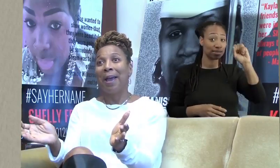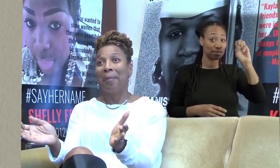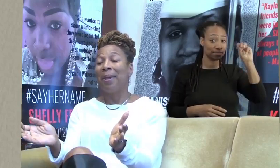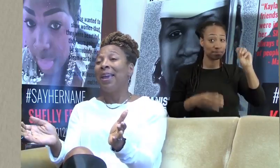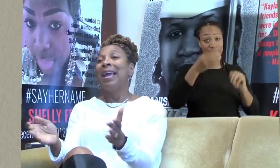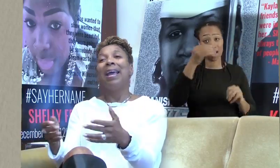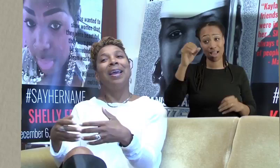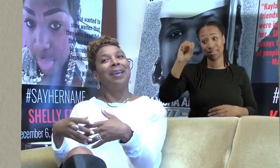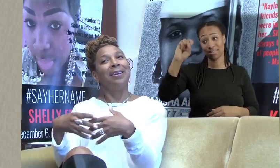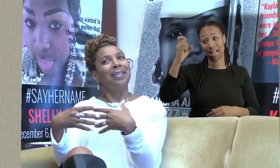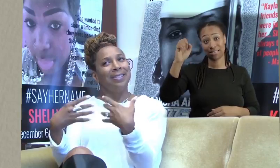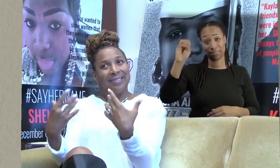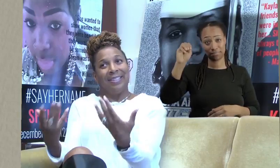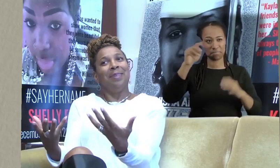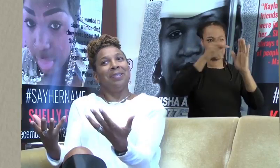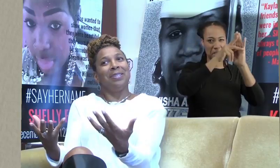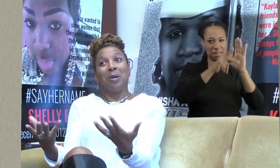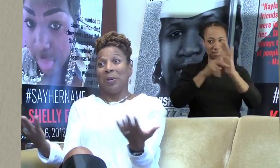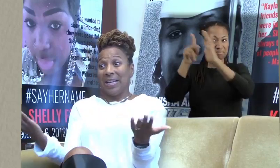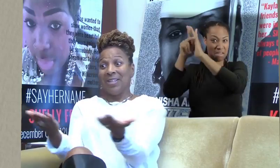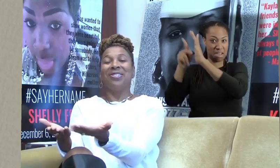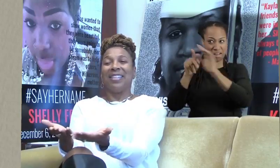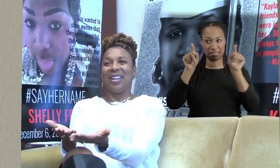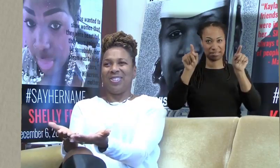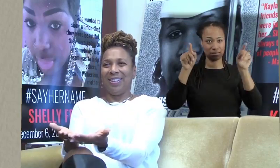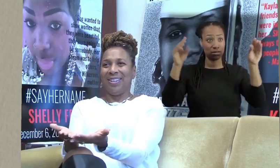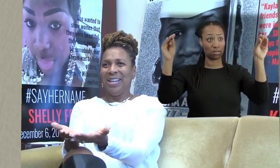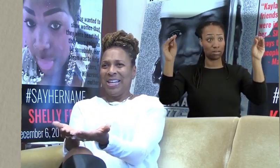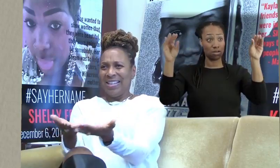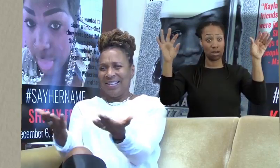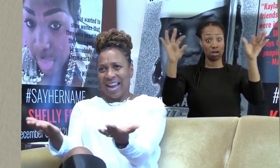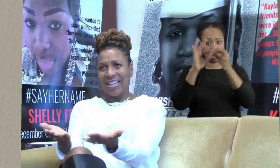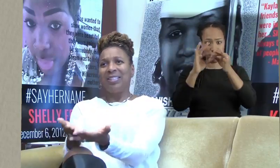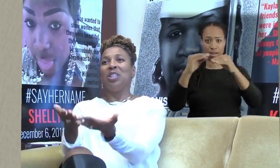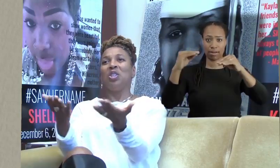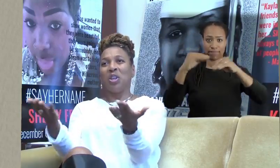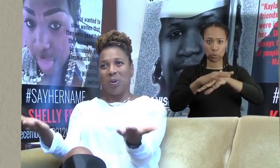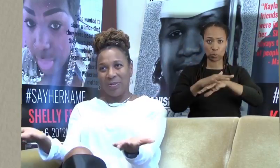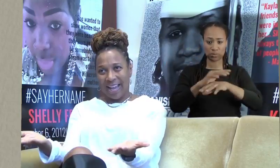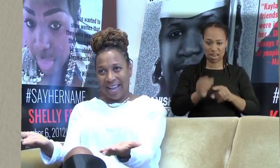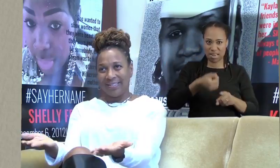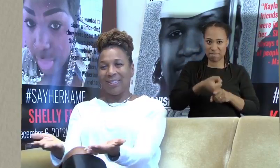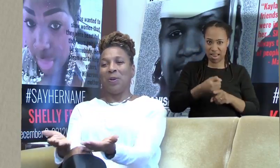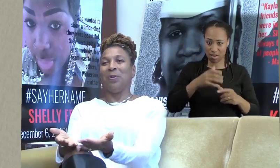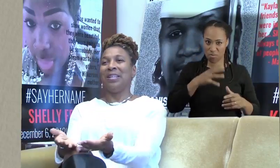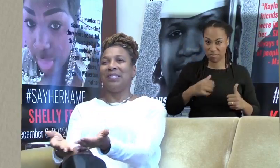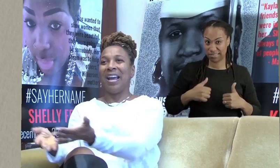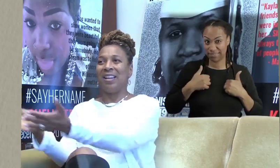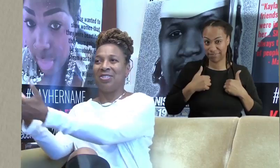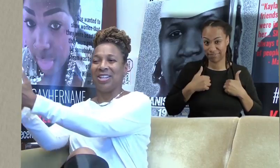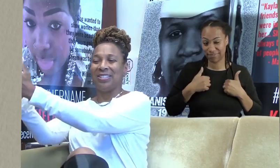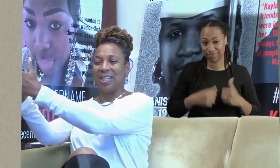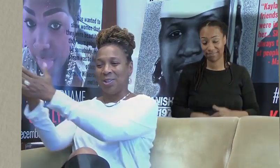So, there was the racism policy and there was the sexism policy and it was the two together that hit these women as Black women.